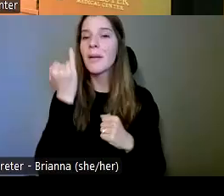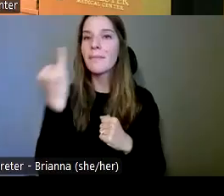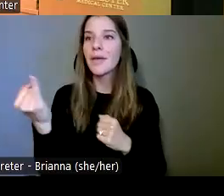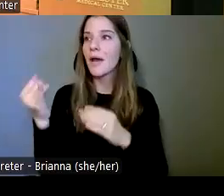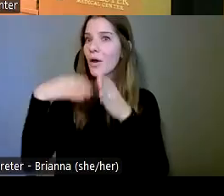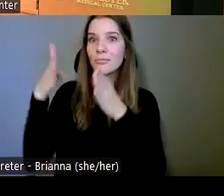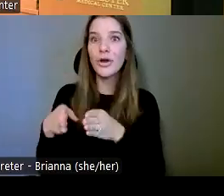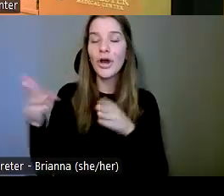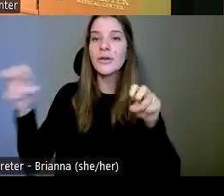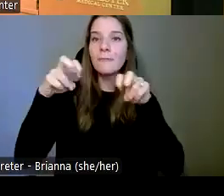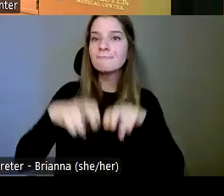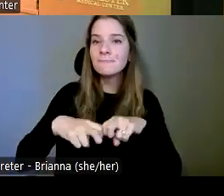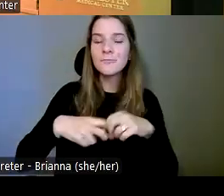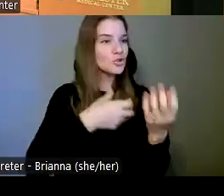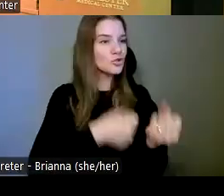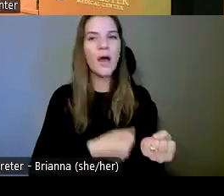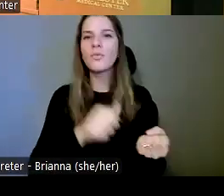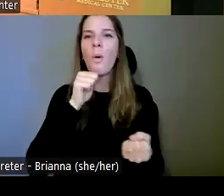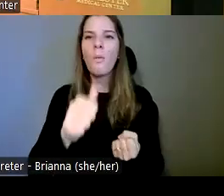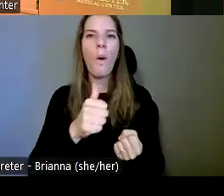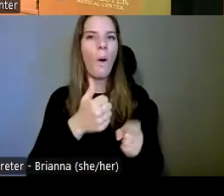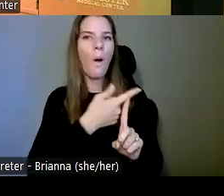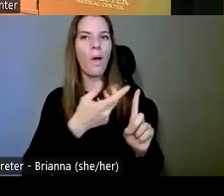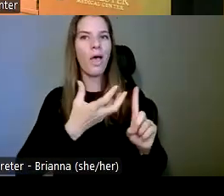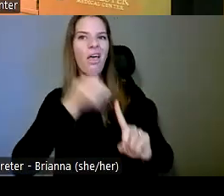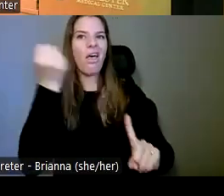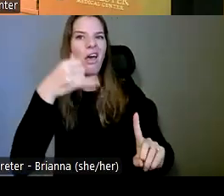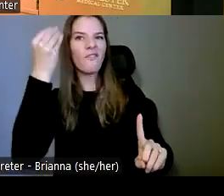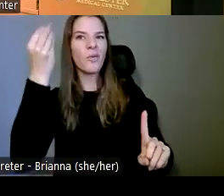can trust who's not going to use information against you to talk with that sort of social